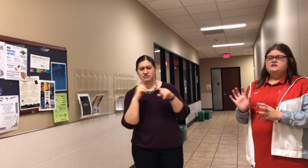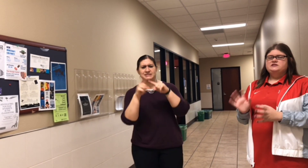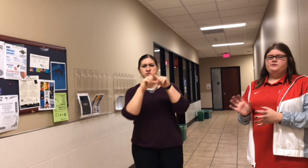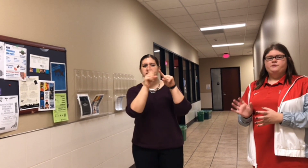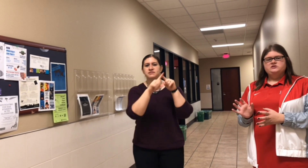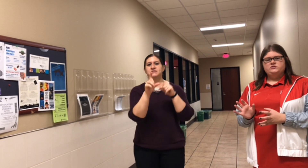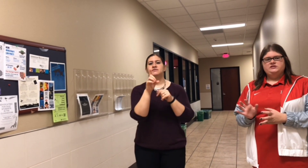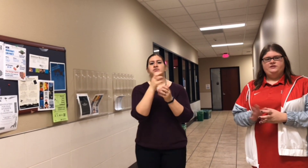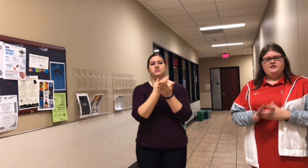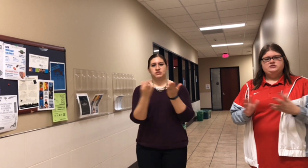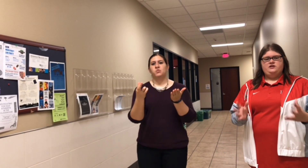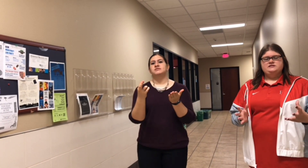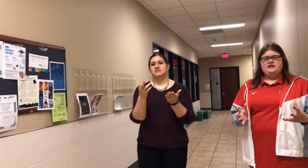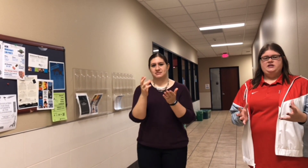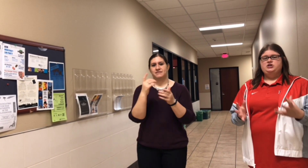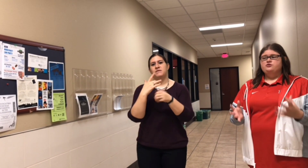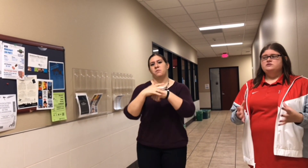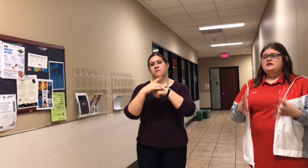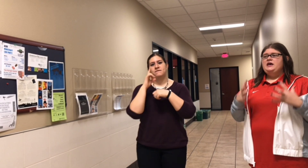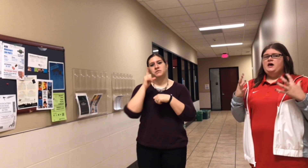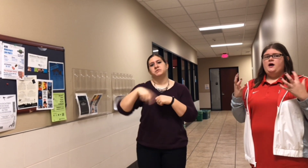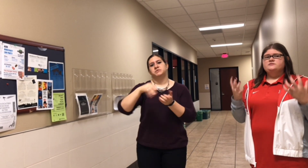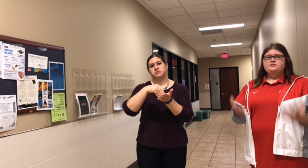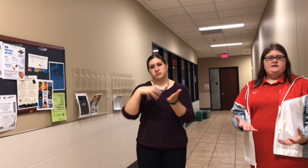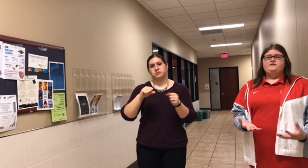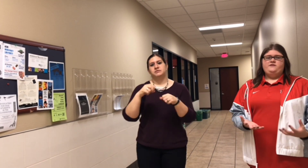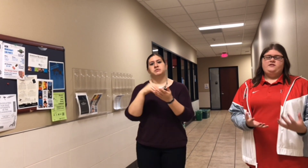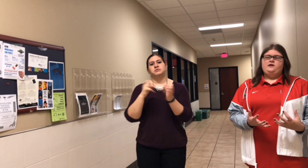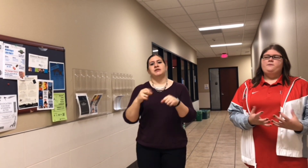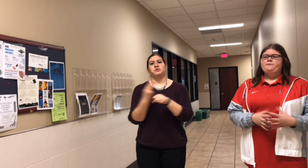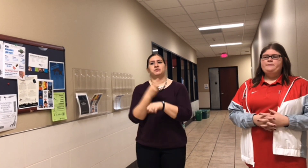the Disability Resource Center that students can use to benefit themselves.